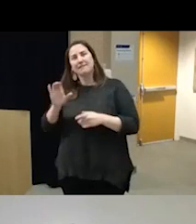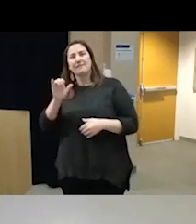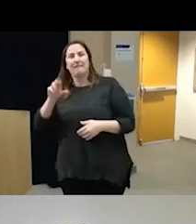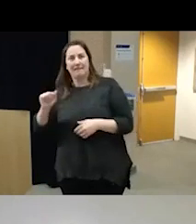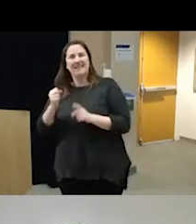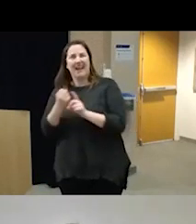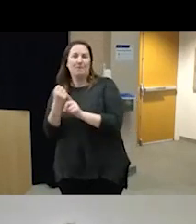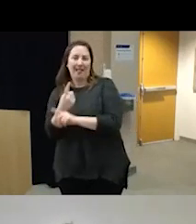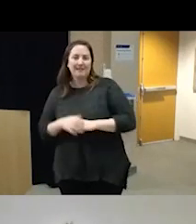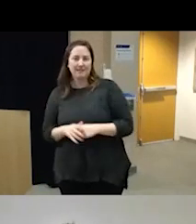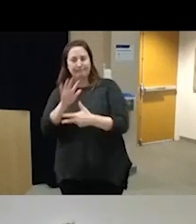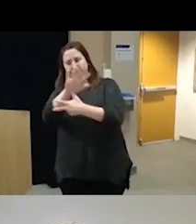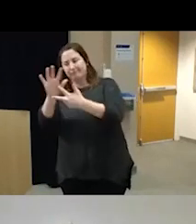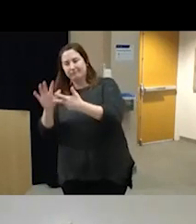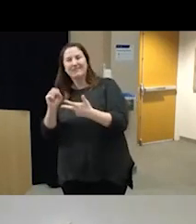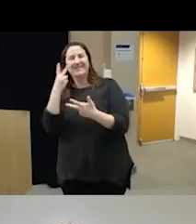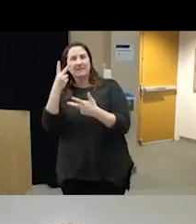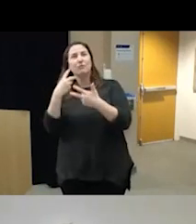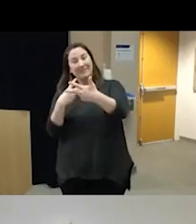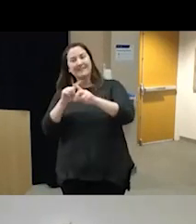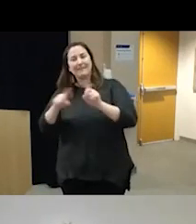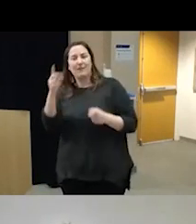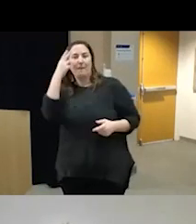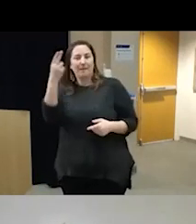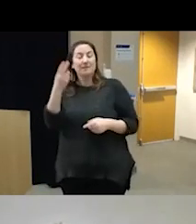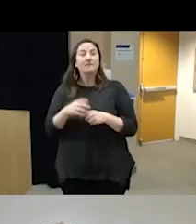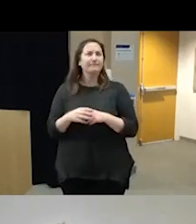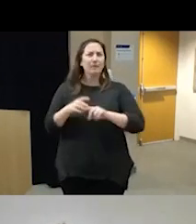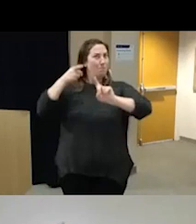Be it as it may we need to monitor. and address both